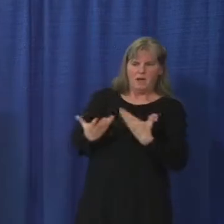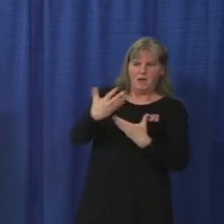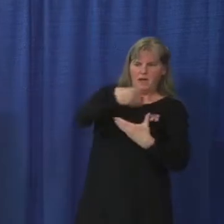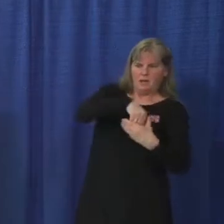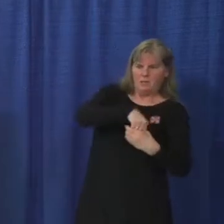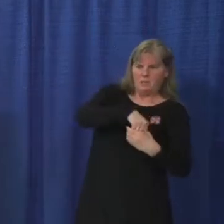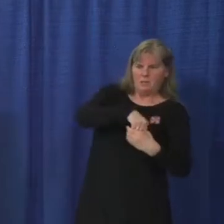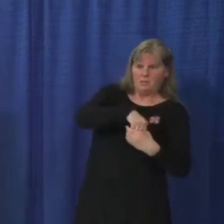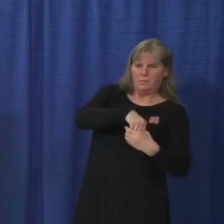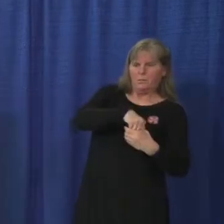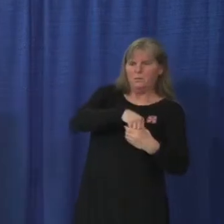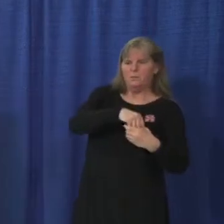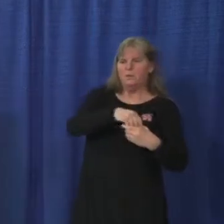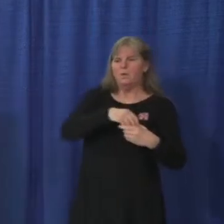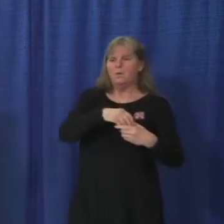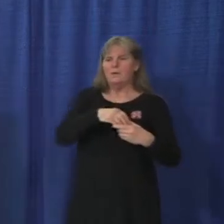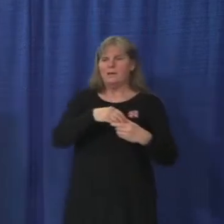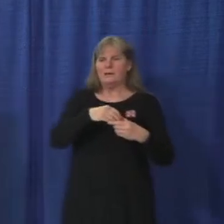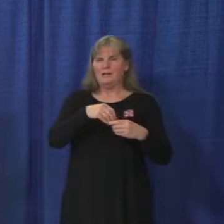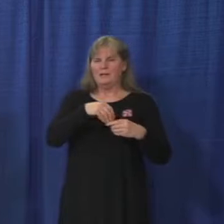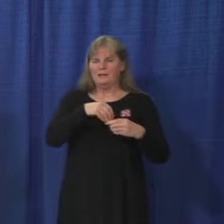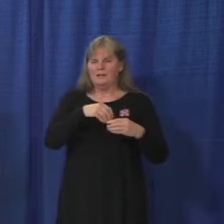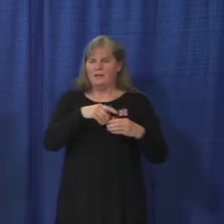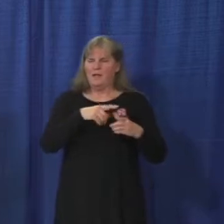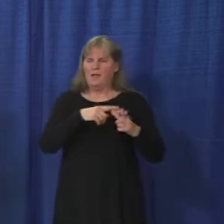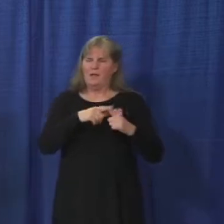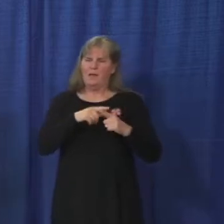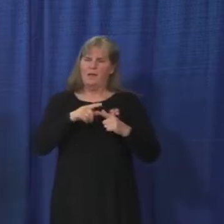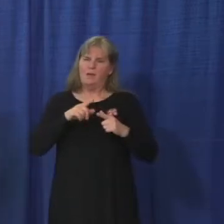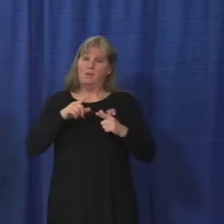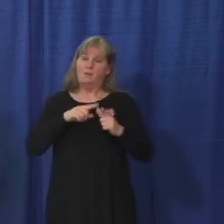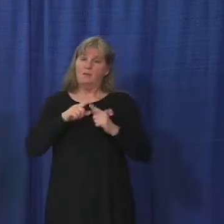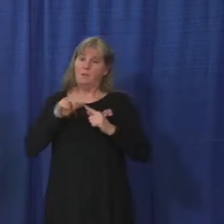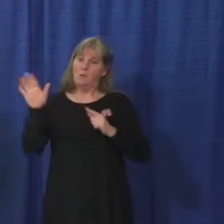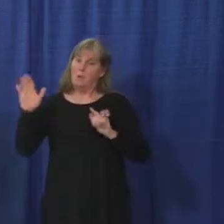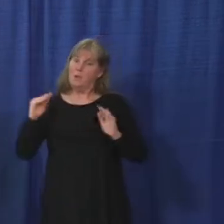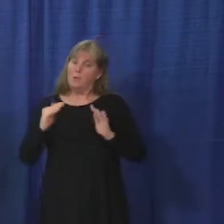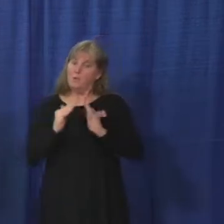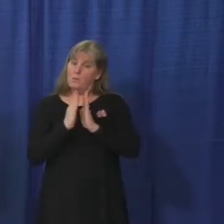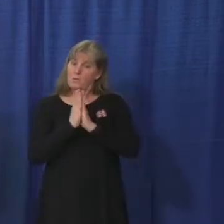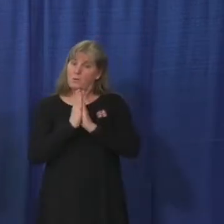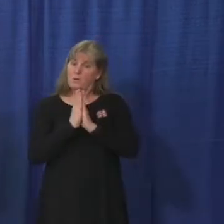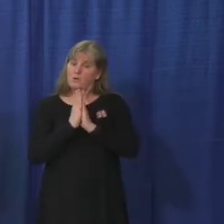that what you're approach has been so far is the right approach to keep going, so you